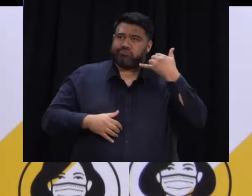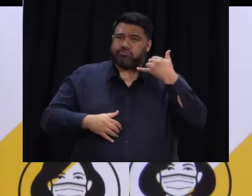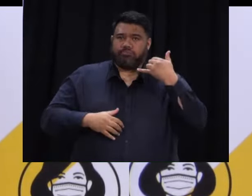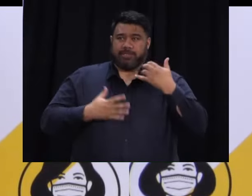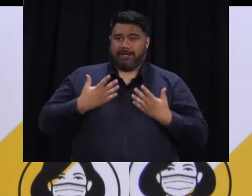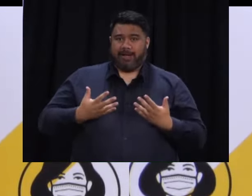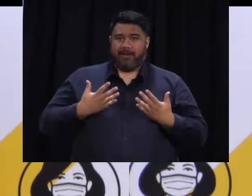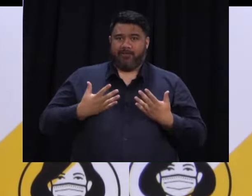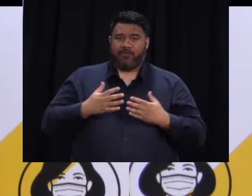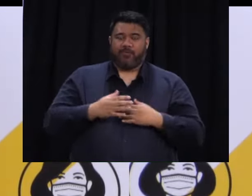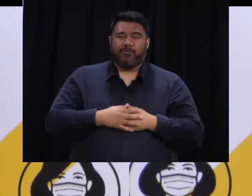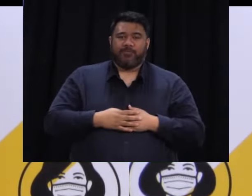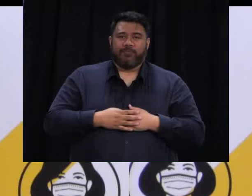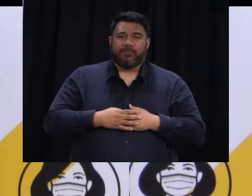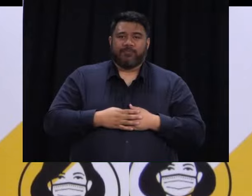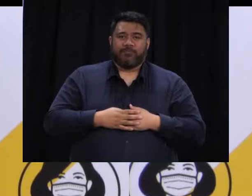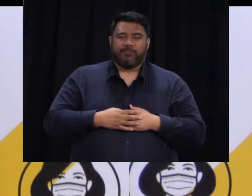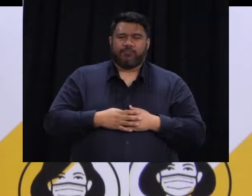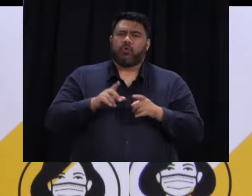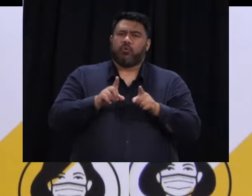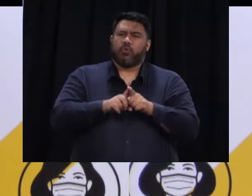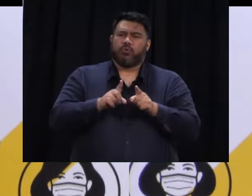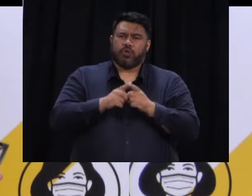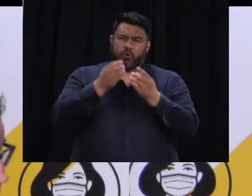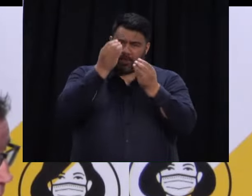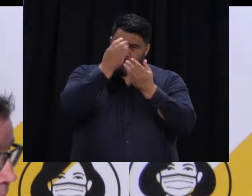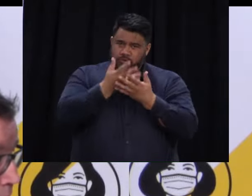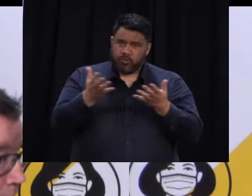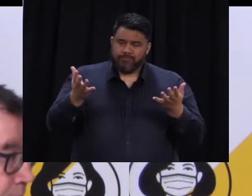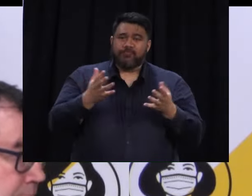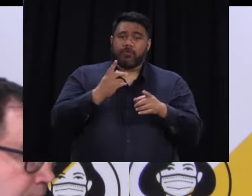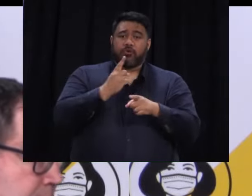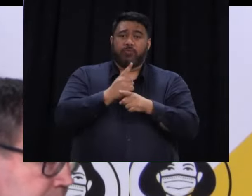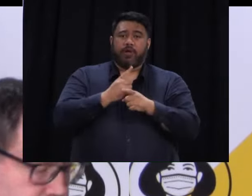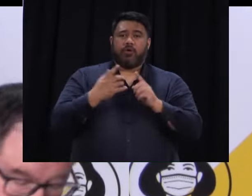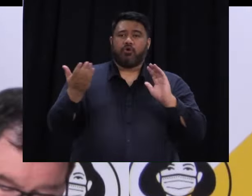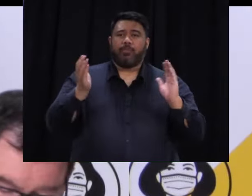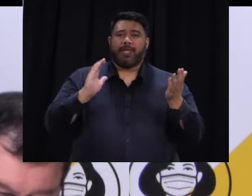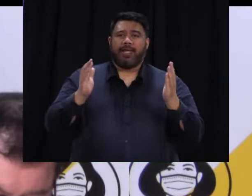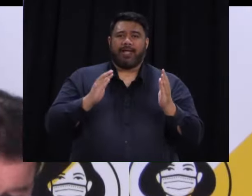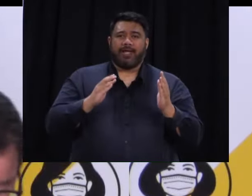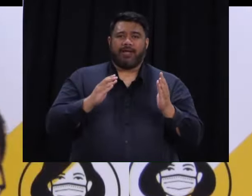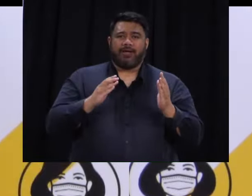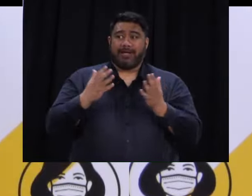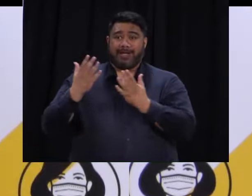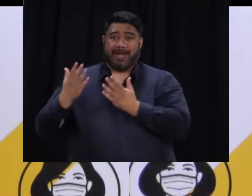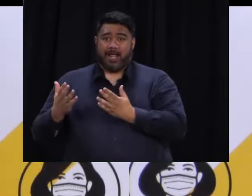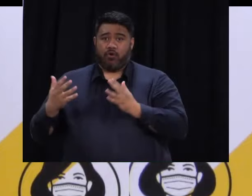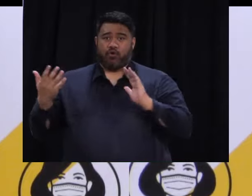a number of government department call centres and they are already on board toda.